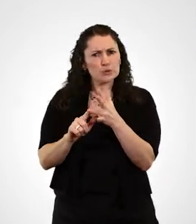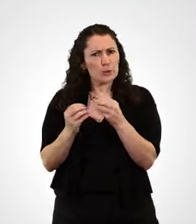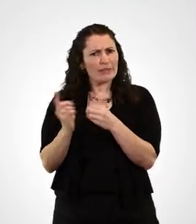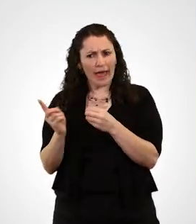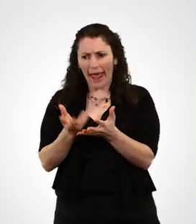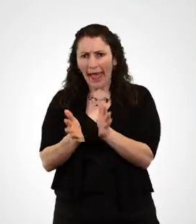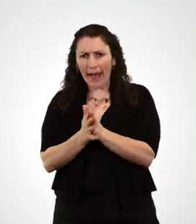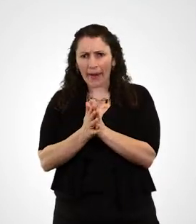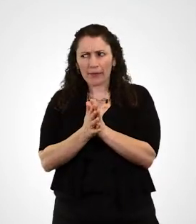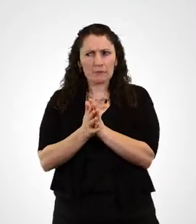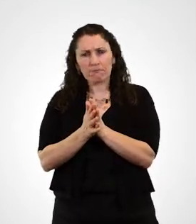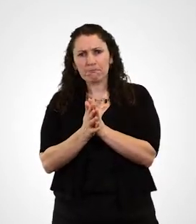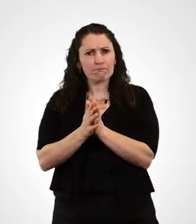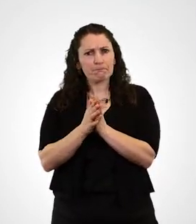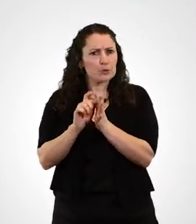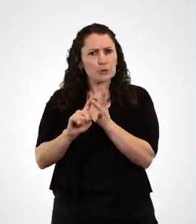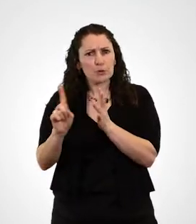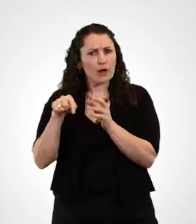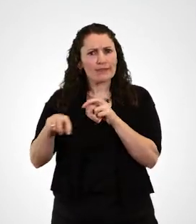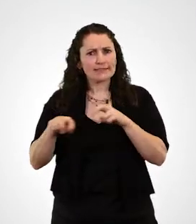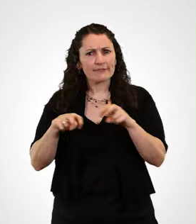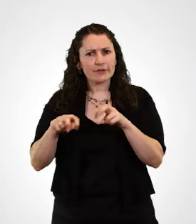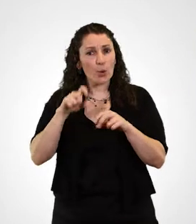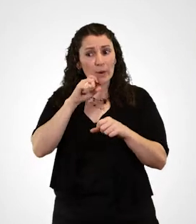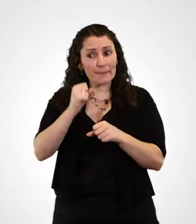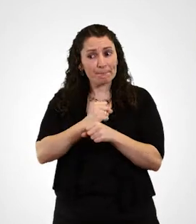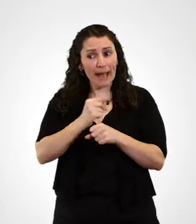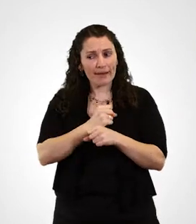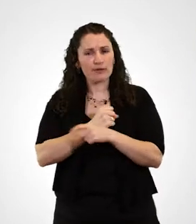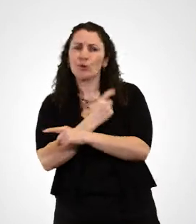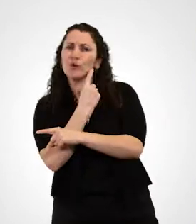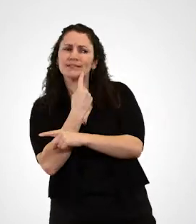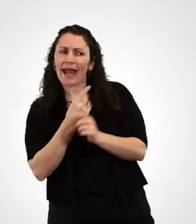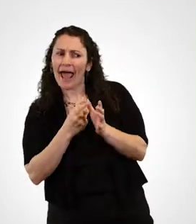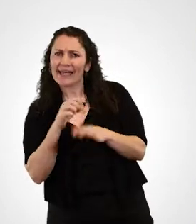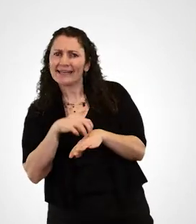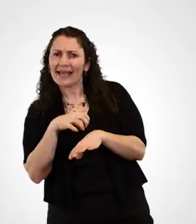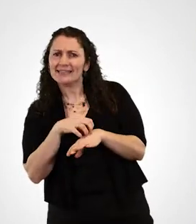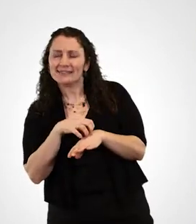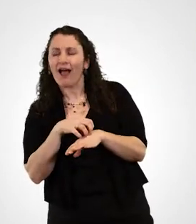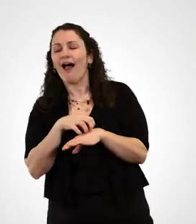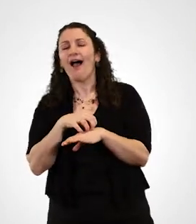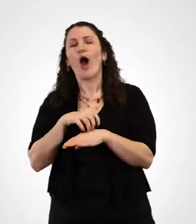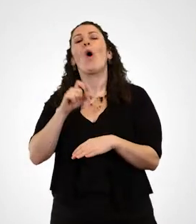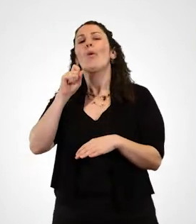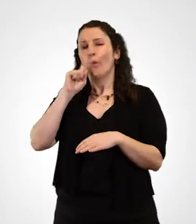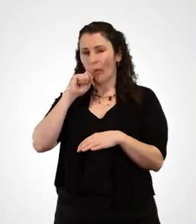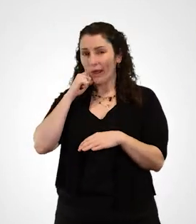We're going to make some words, going to use our sounds. We're going to make a cake tomorrow.